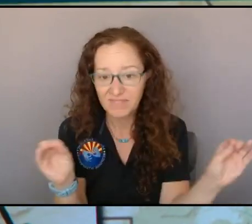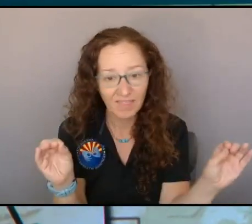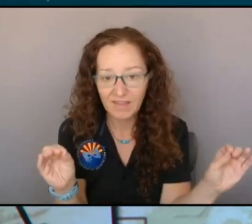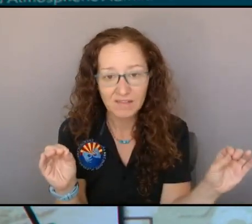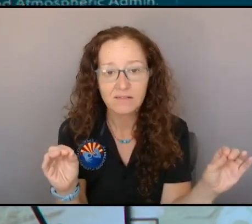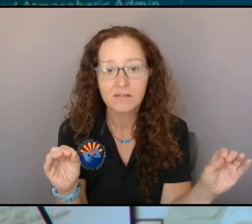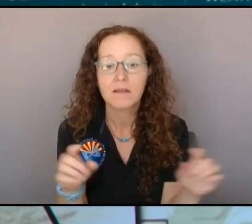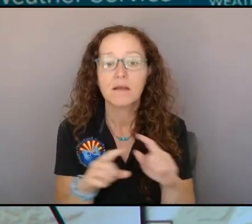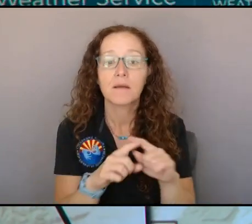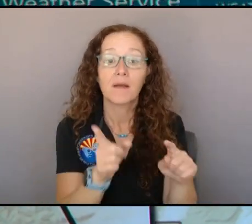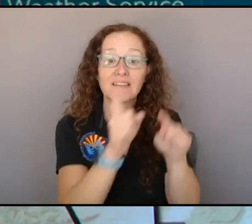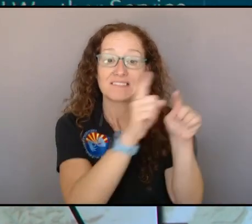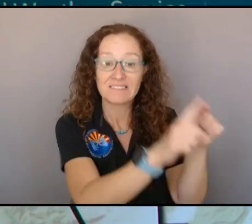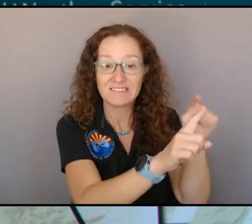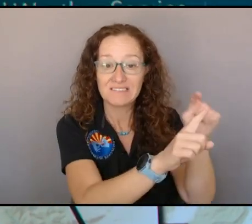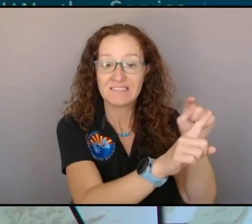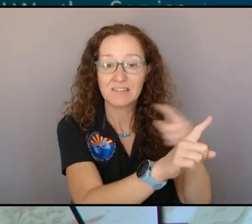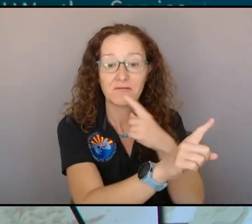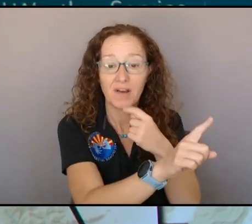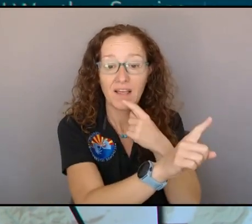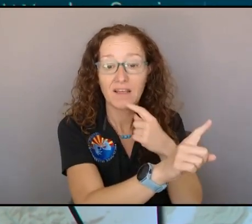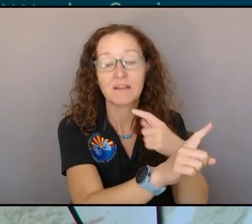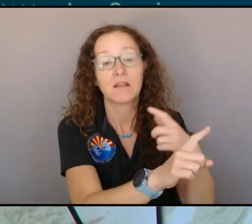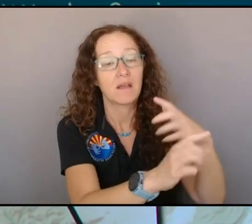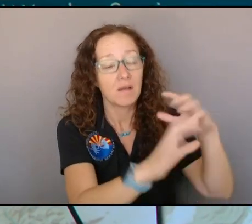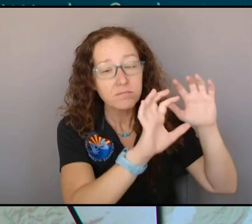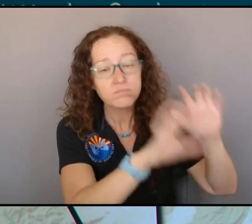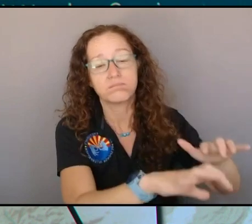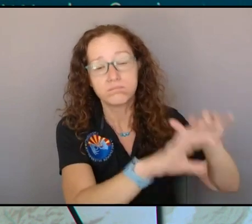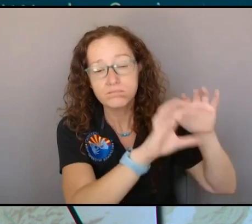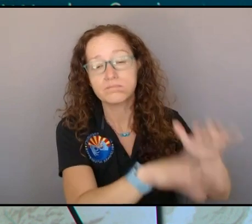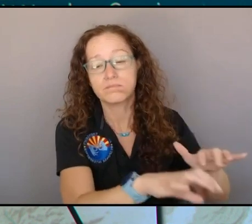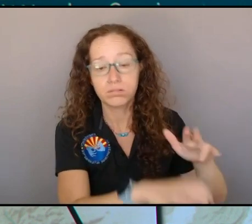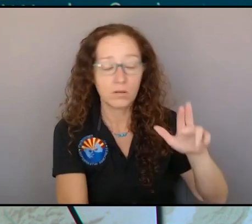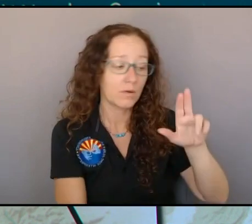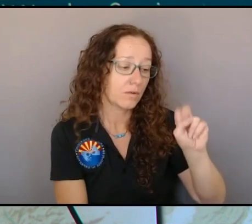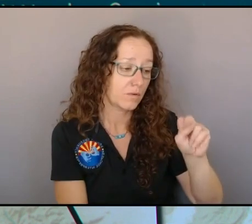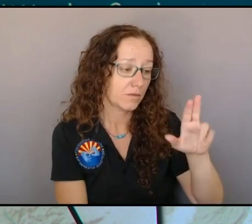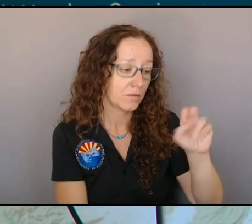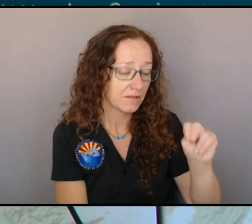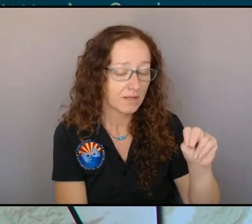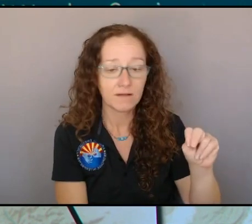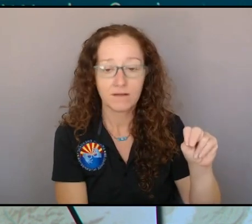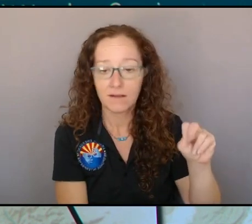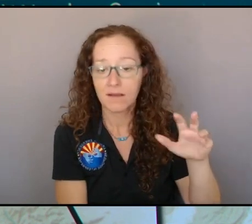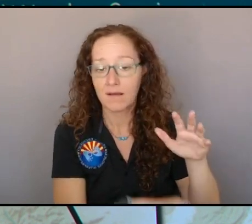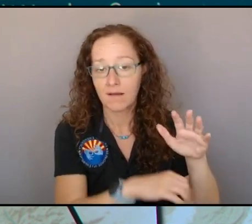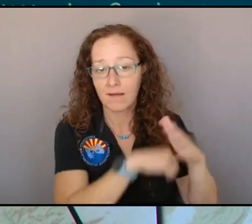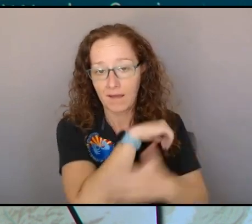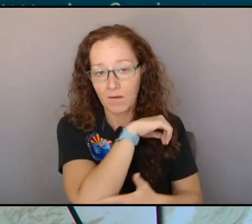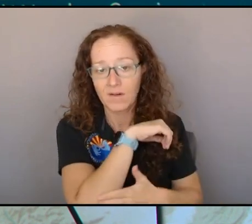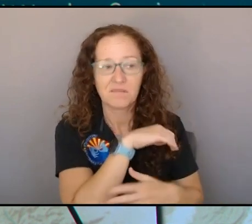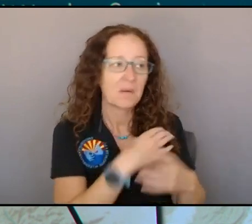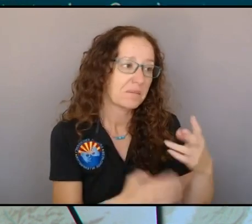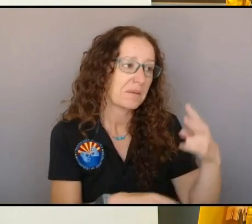in Union County, maybe up to 2 to 2.5 inches on that one storm cell. But you look over our fire, if you look at